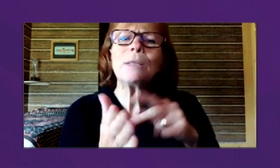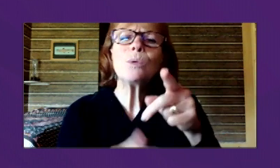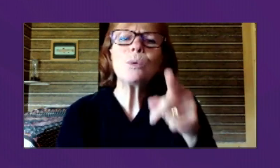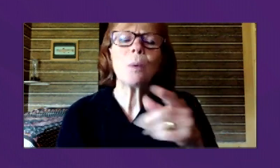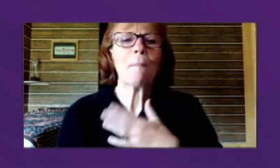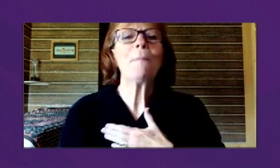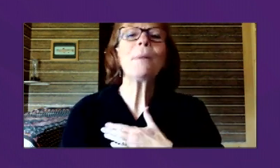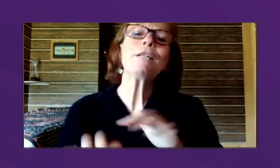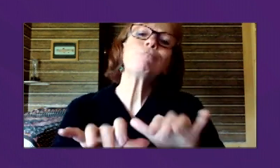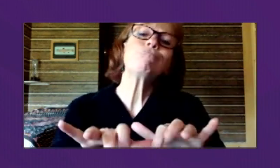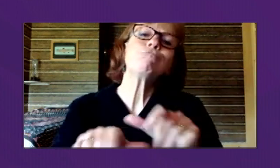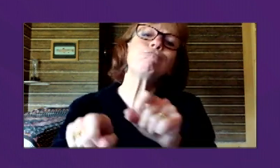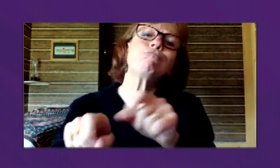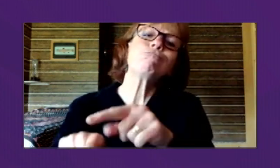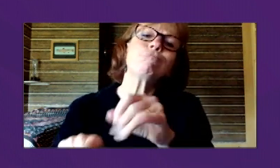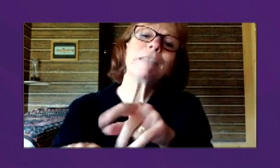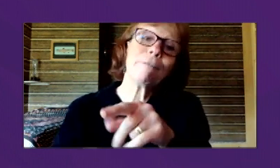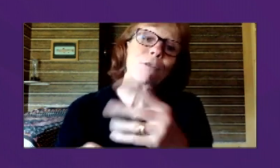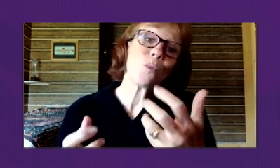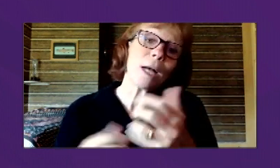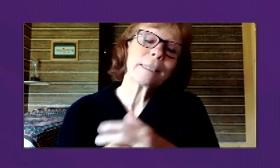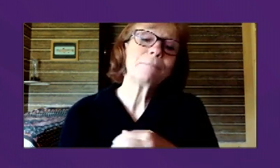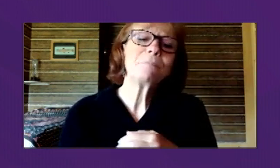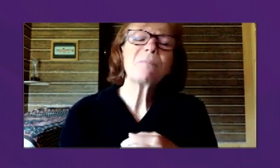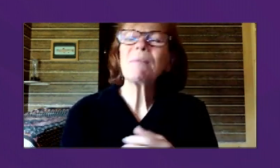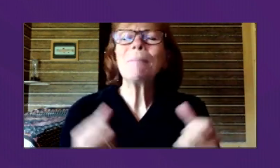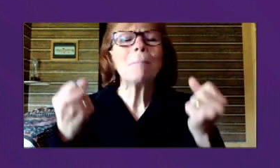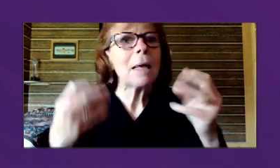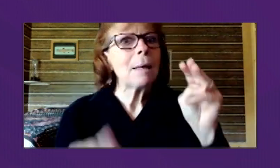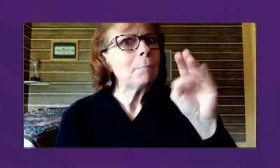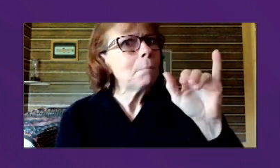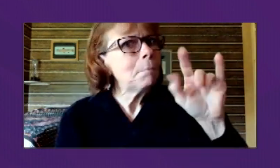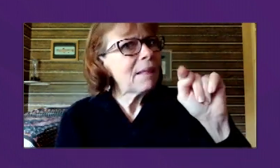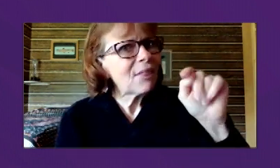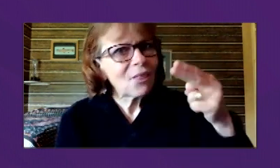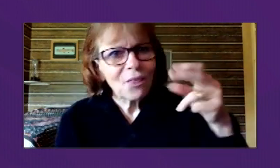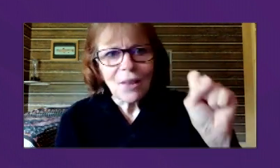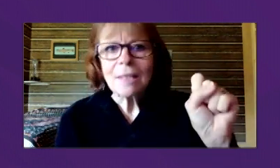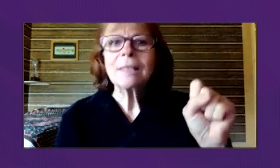There are many pervasive myths and stereotypes about American Indians that exist in the